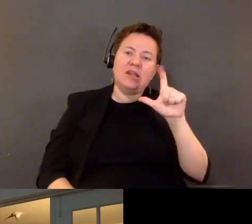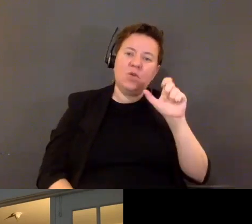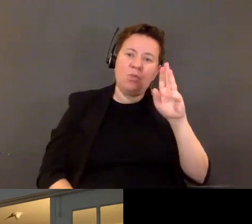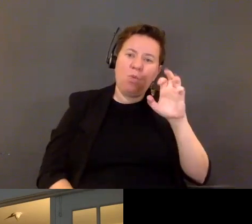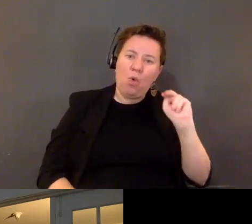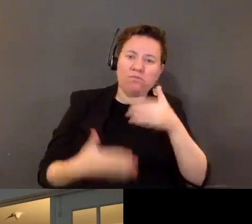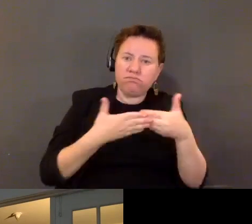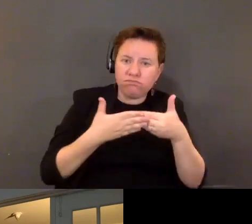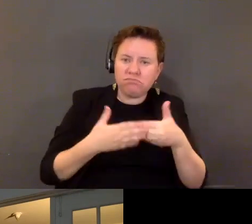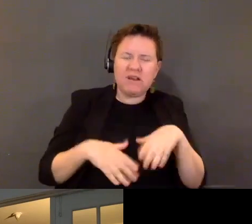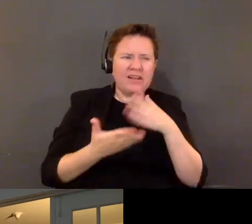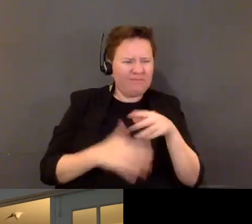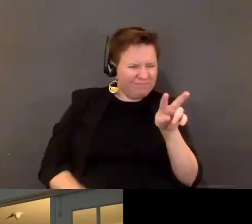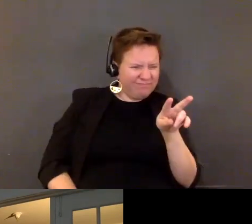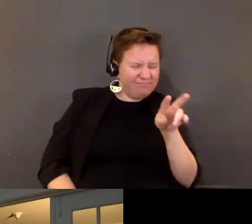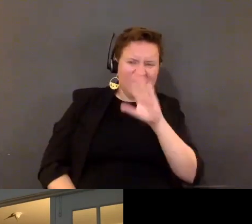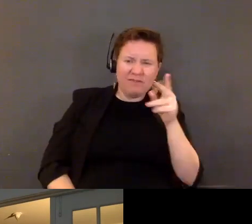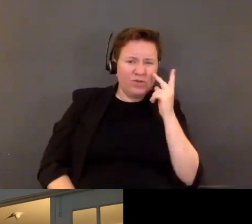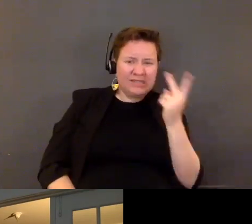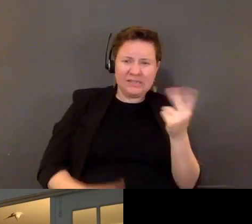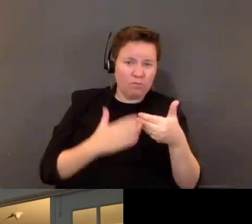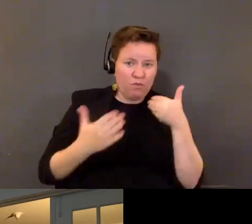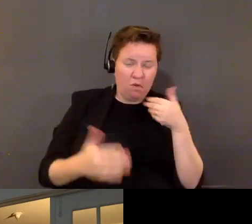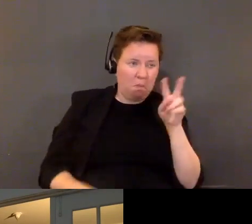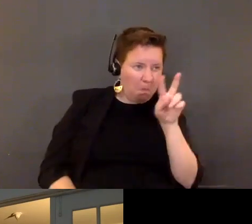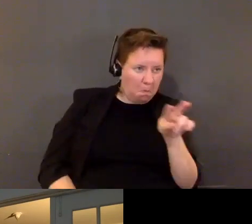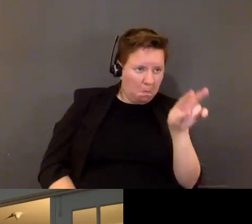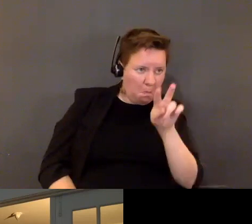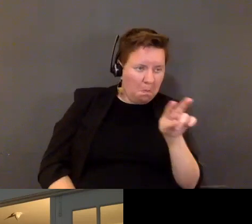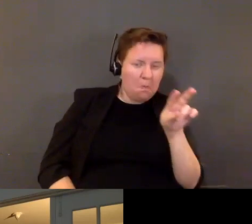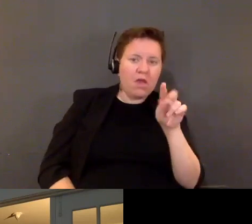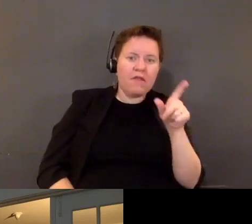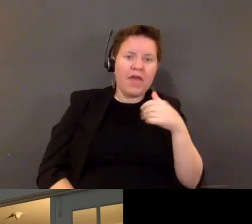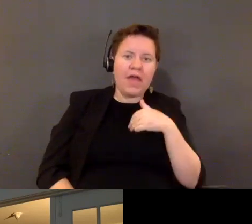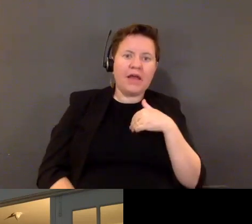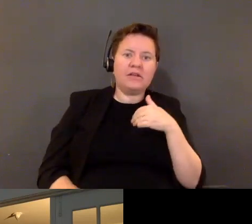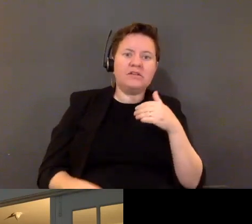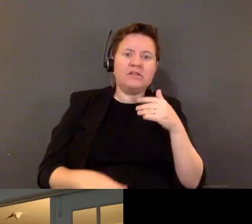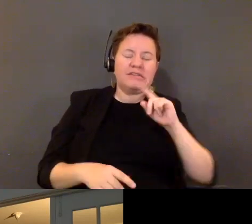i never really looked at such specimens these seem to have either significantly more or